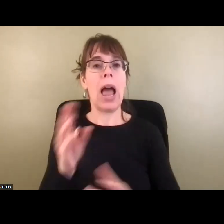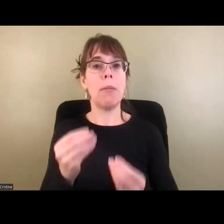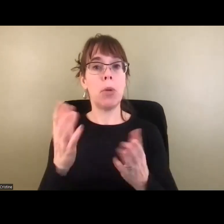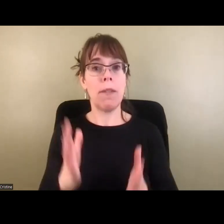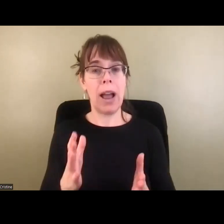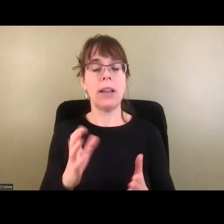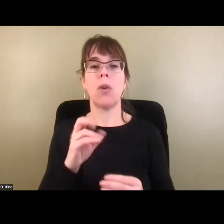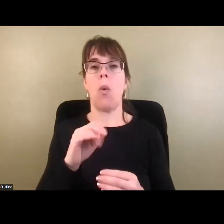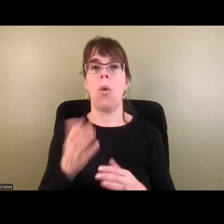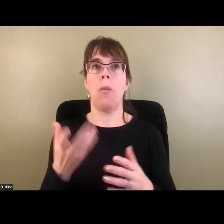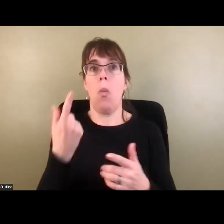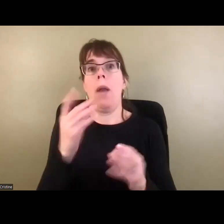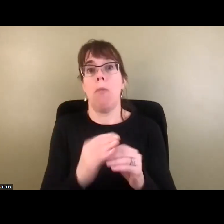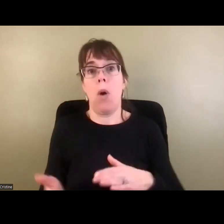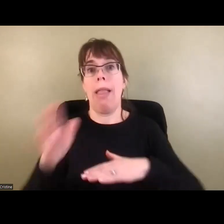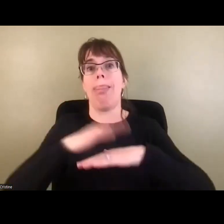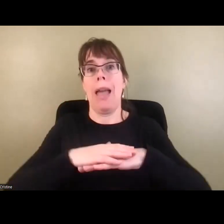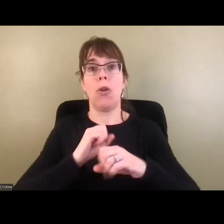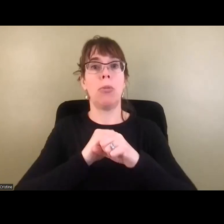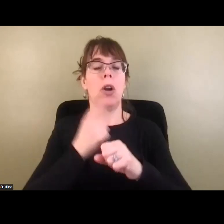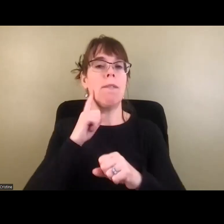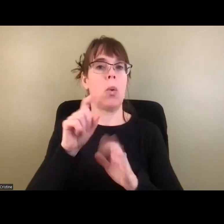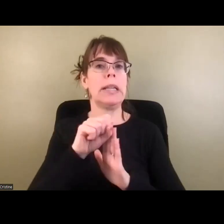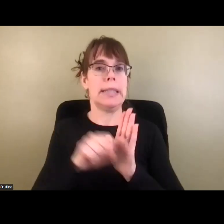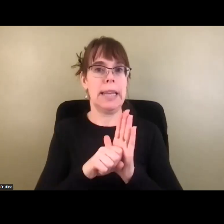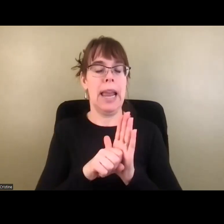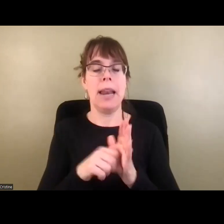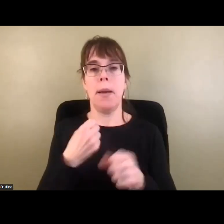will be an adjustable layer of protection at the state level, to make sure that abortion